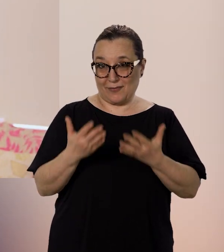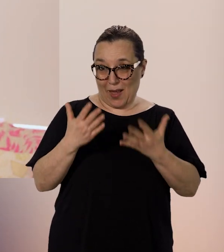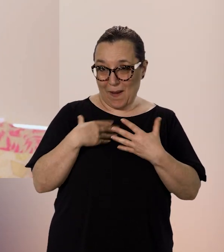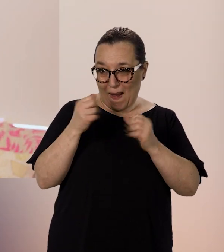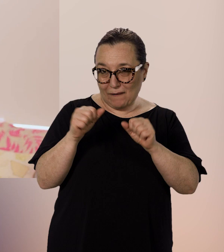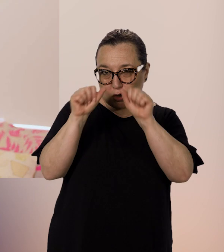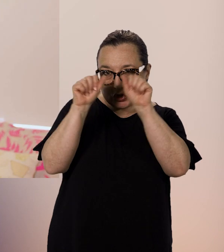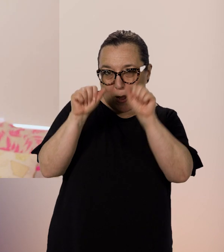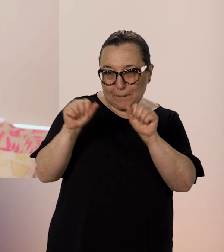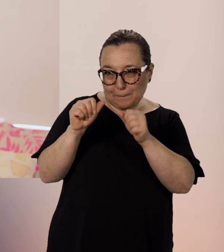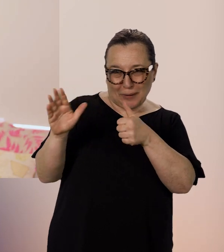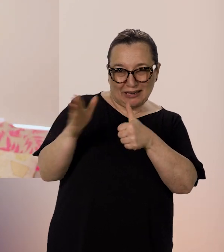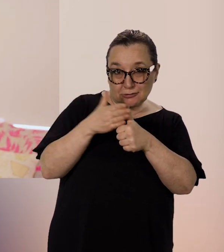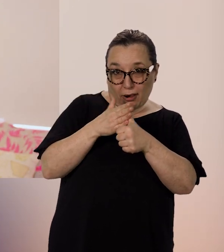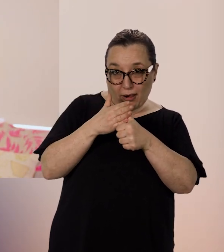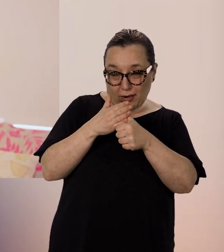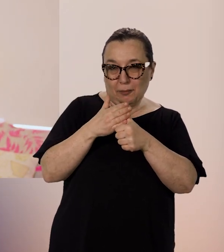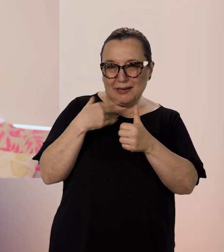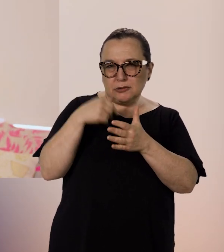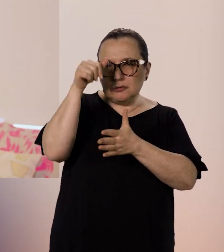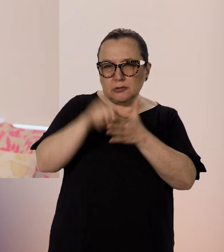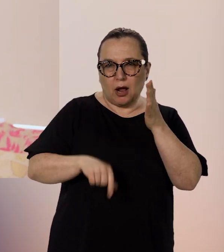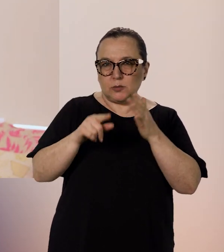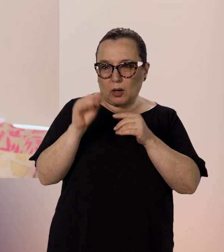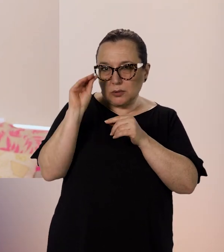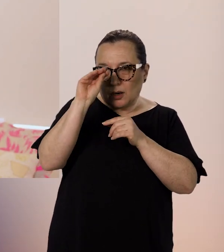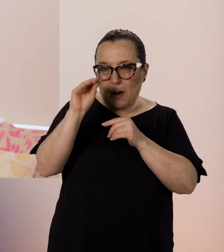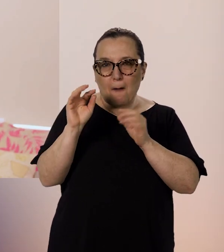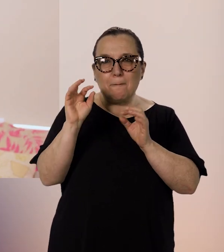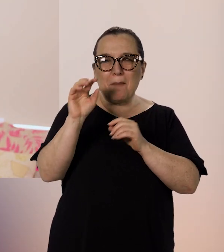Now I've got the initial shape, what I'm going to do is start to pop on some powder, and